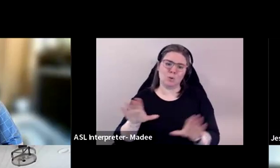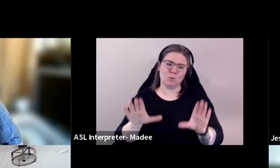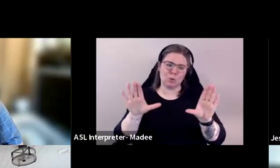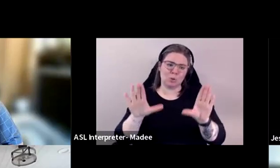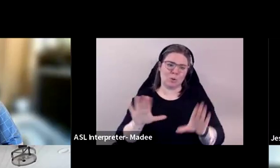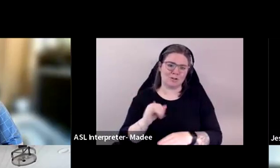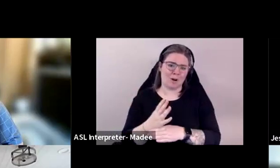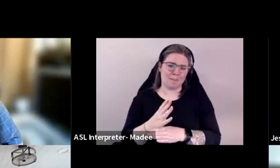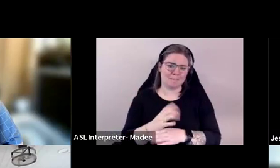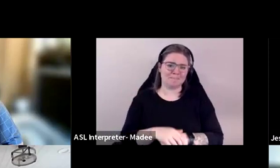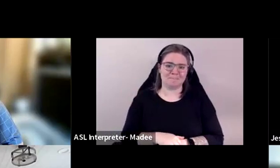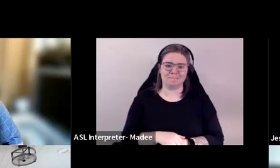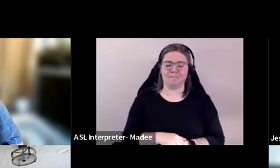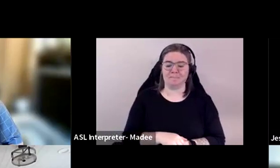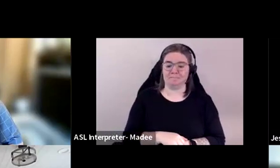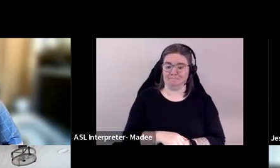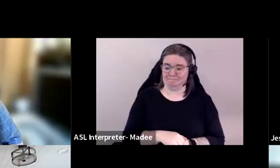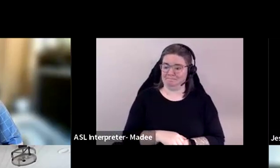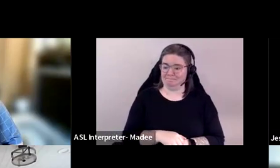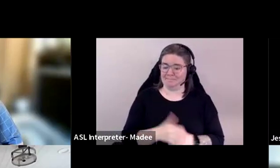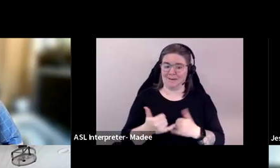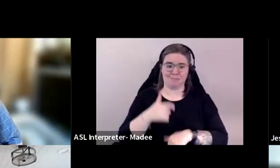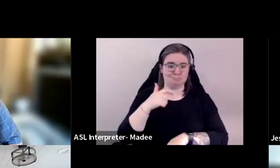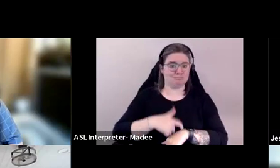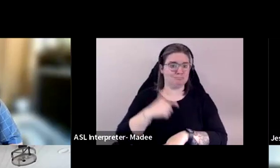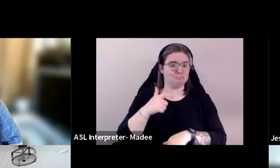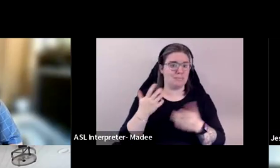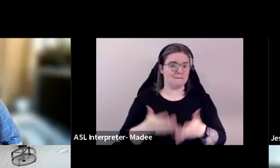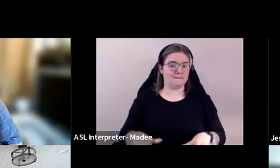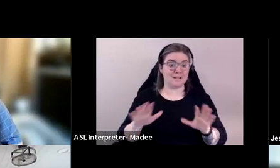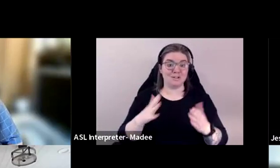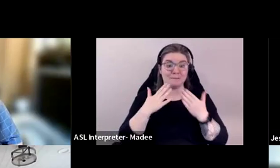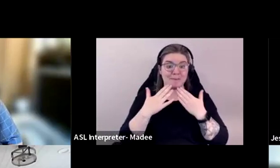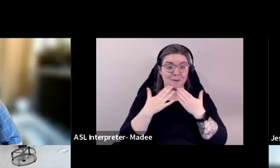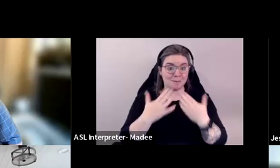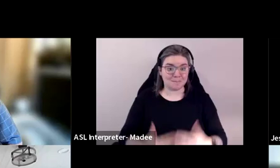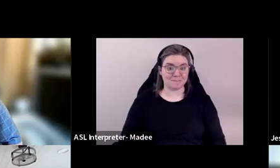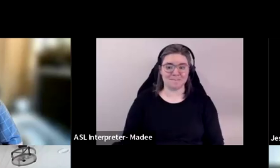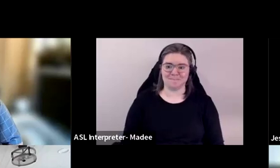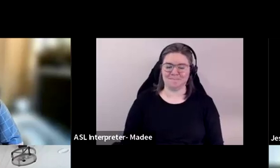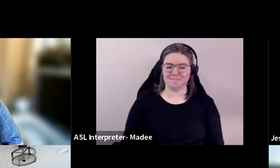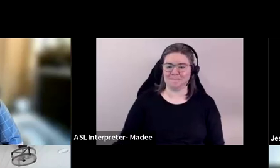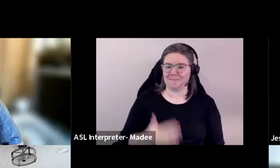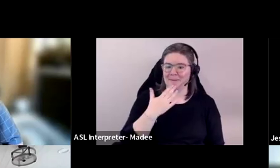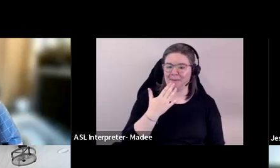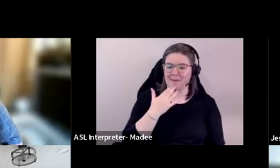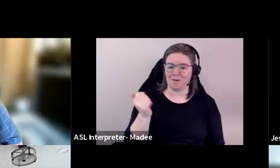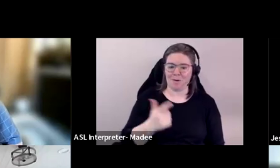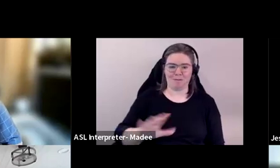Rebecca /APRIL: So that's that's the time that we have for today. So thank you. Don Dew: Thank you all so much. Thank you.